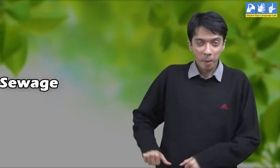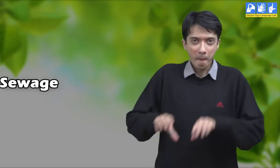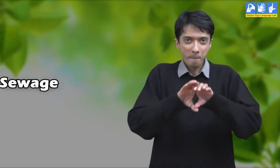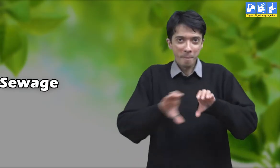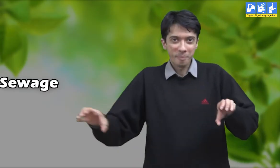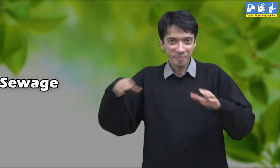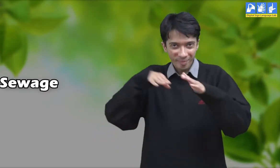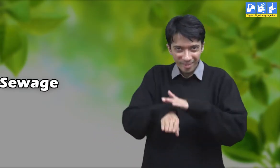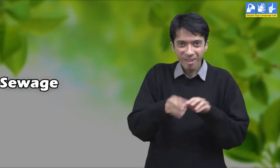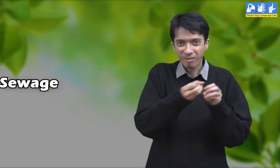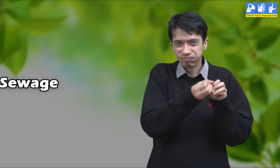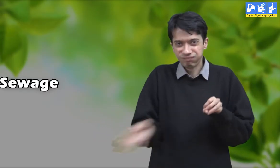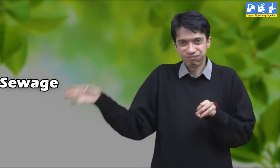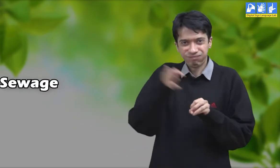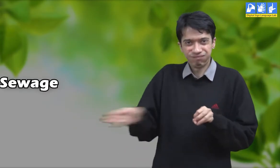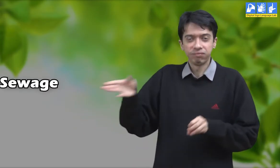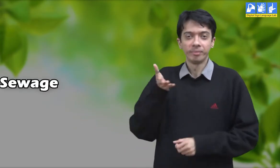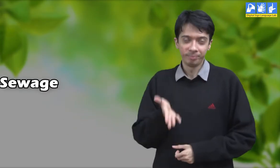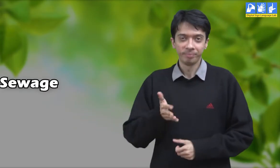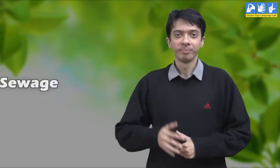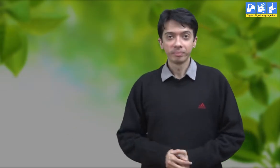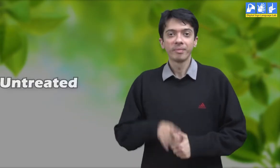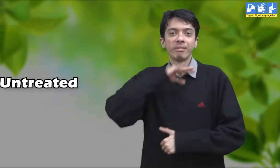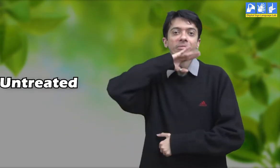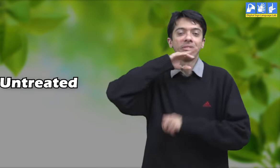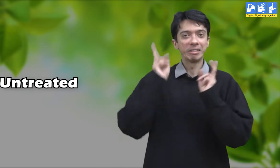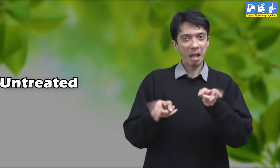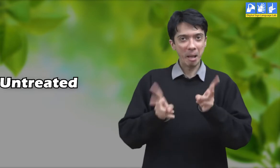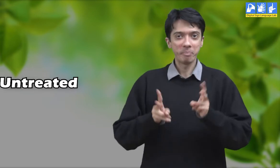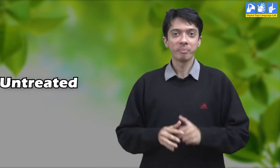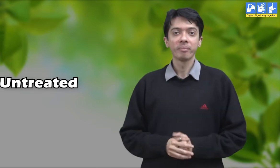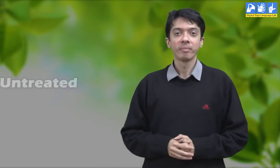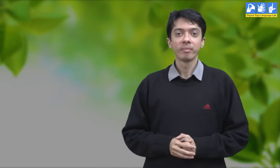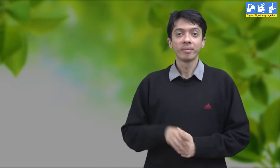The waste water that flows down drains and flows through pipes from toilets and sinks. Untreated